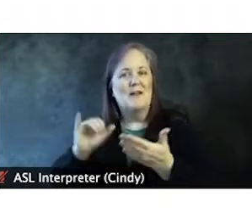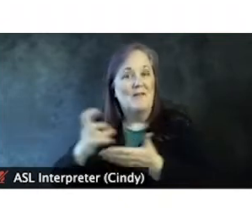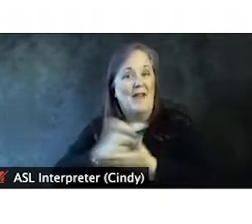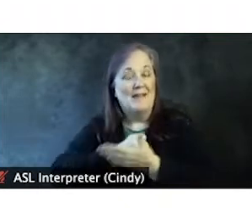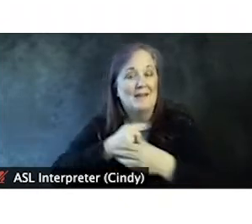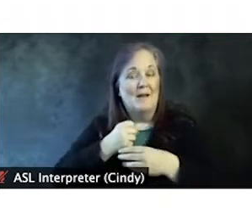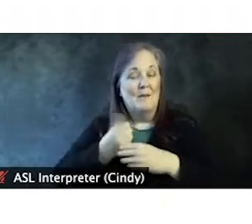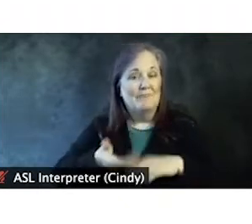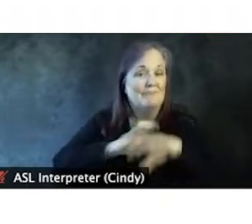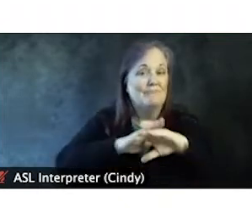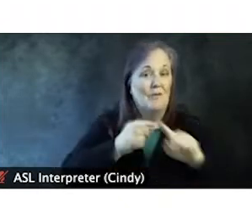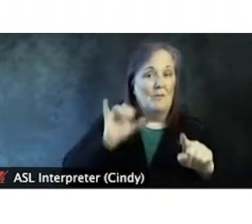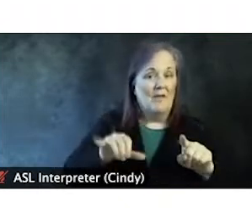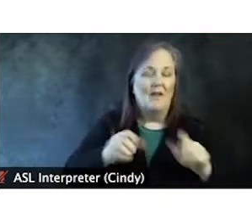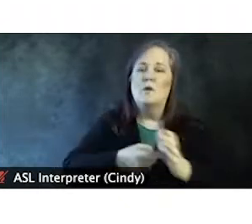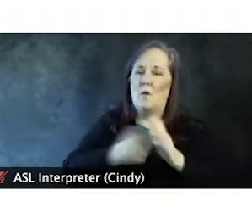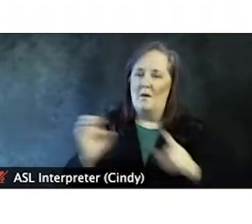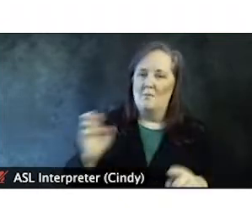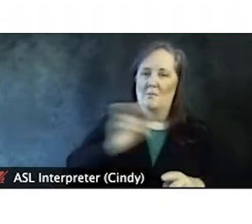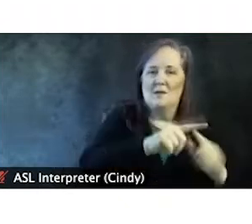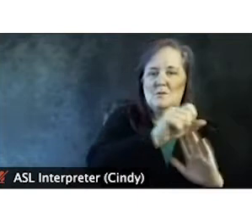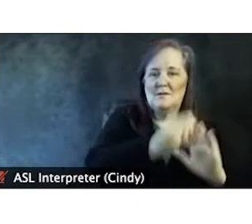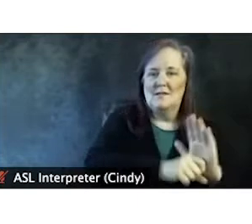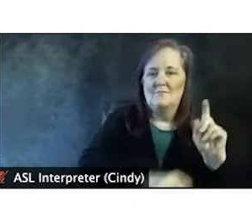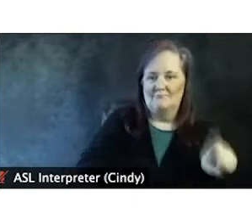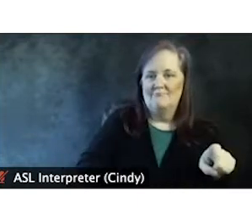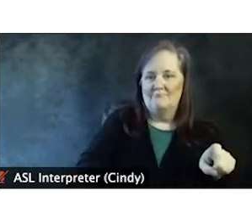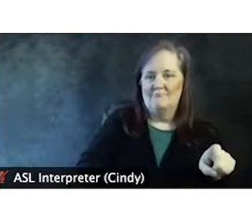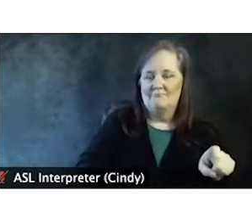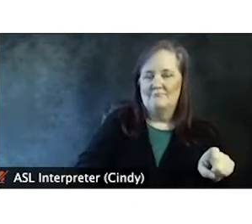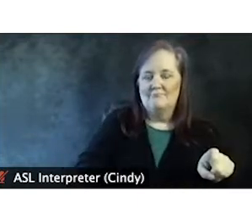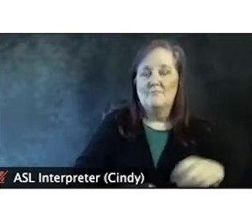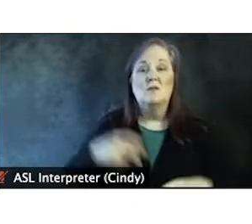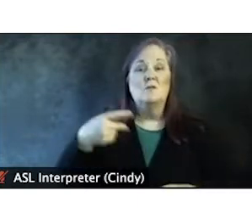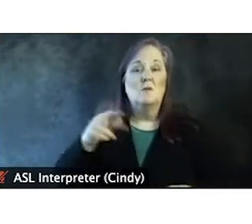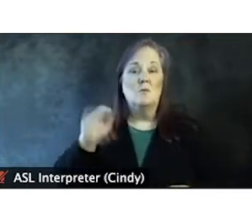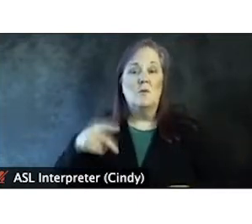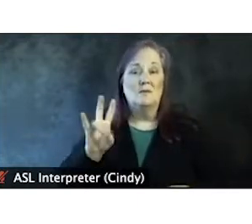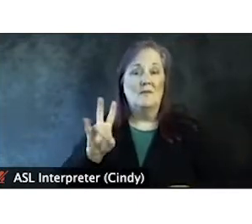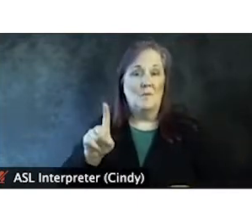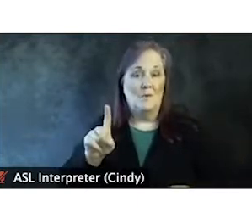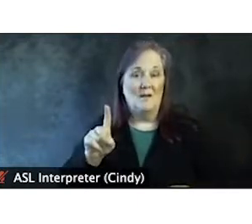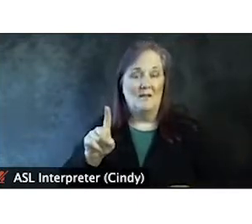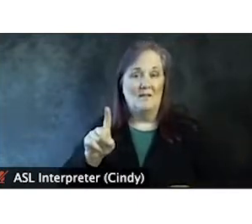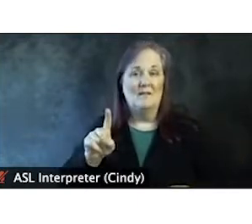So we have, you know, almost $10 million in favor of Prop 14, and a big 250, or slightly more than that, really.